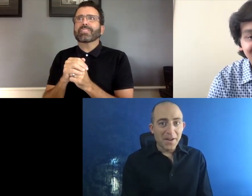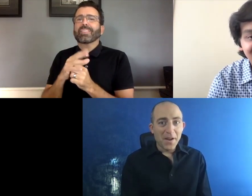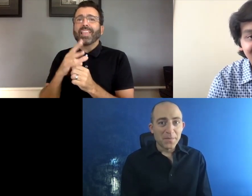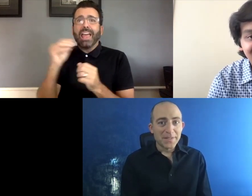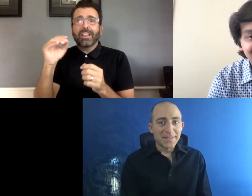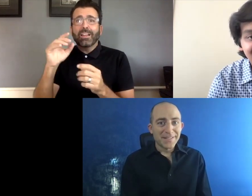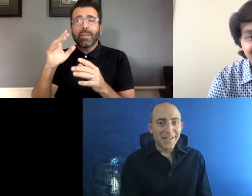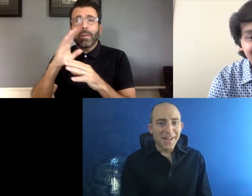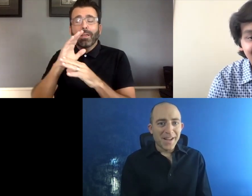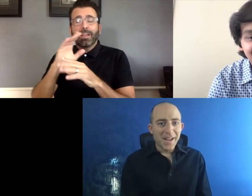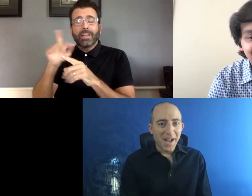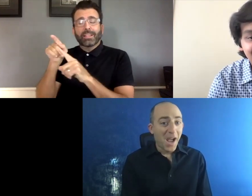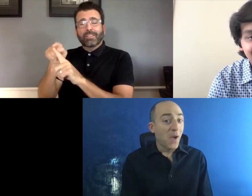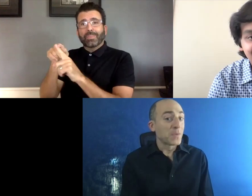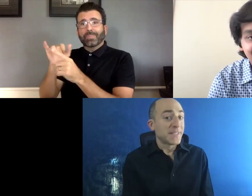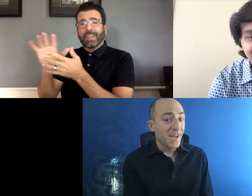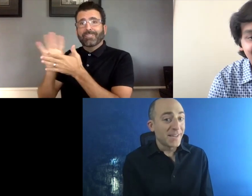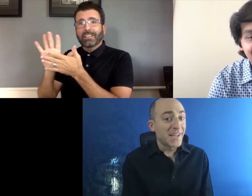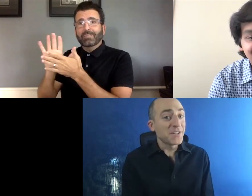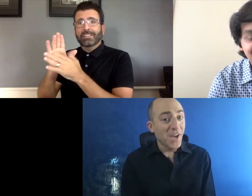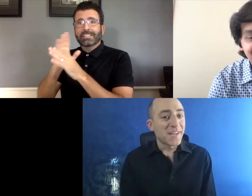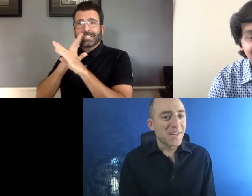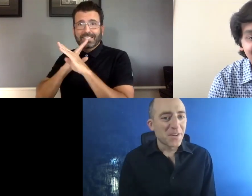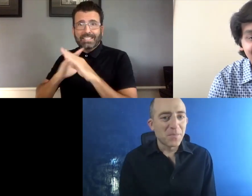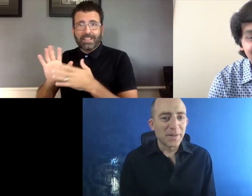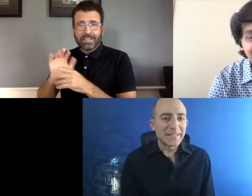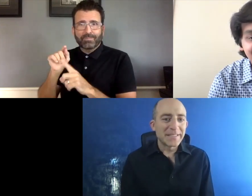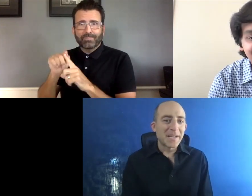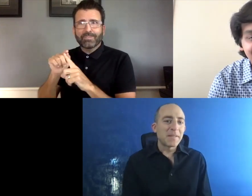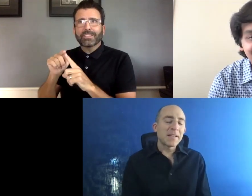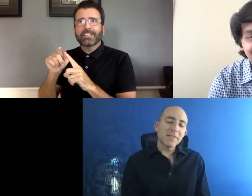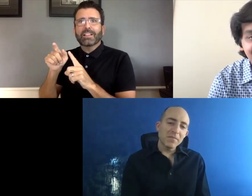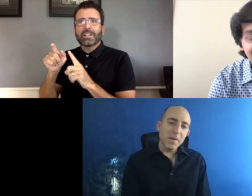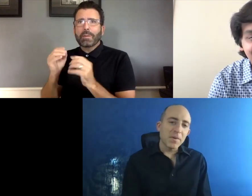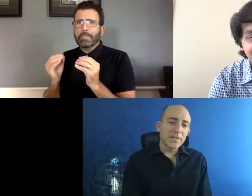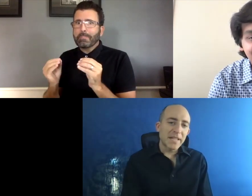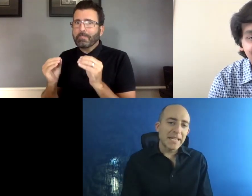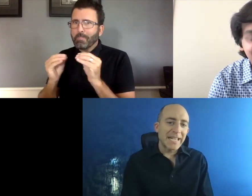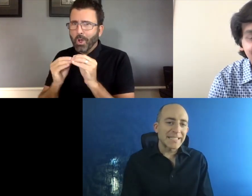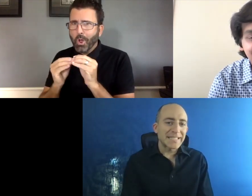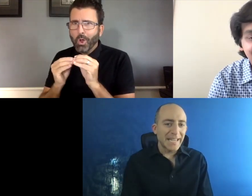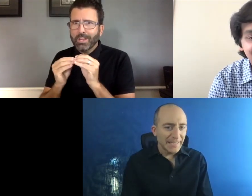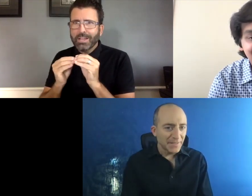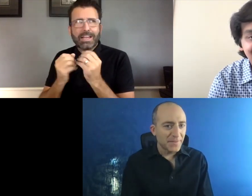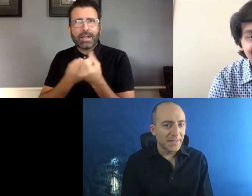I was I was Don and now John at other points. I mean remember also as as a silent film